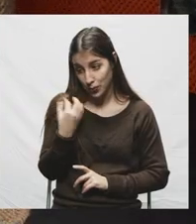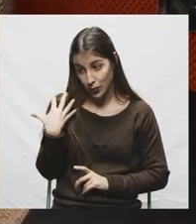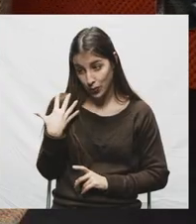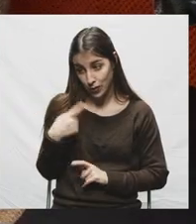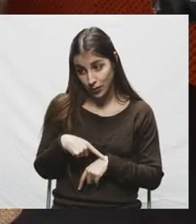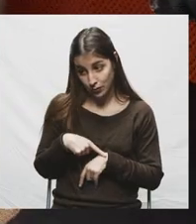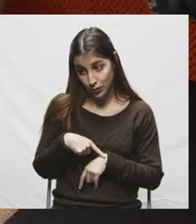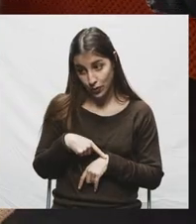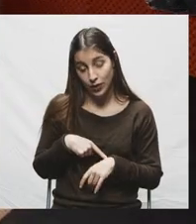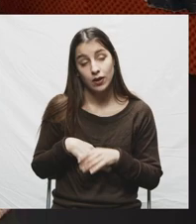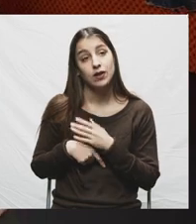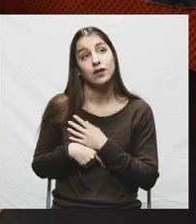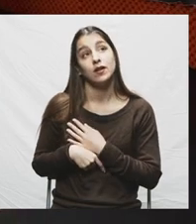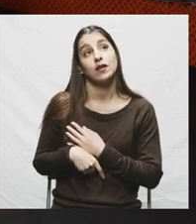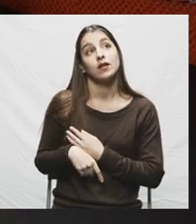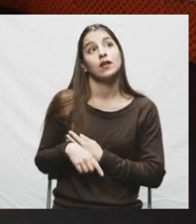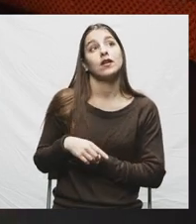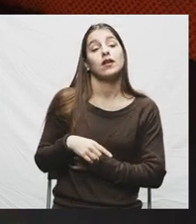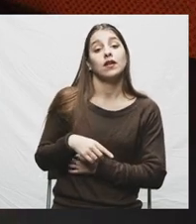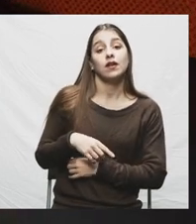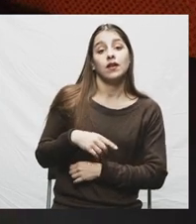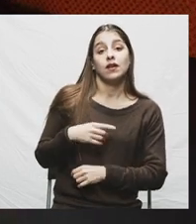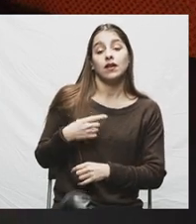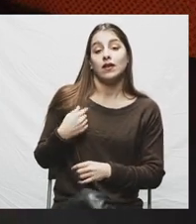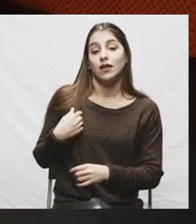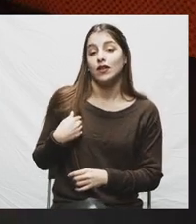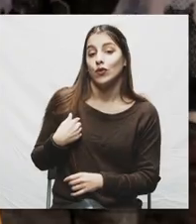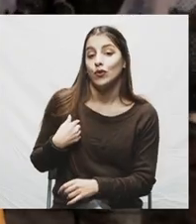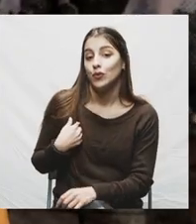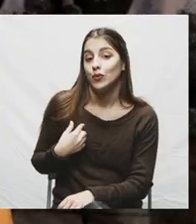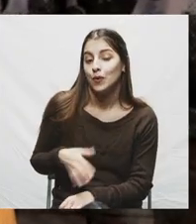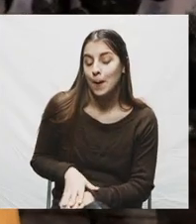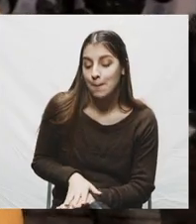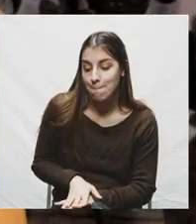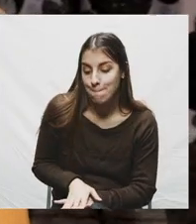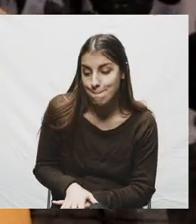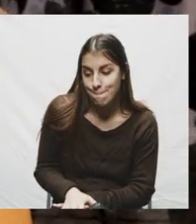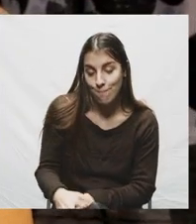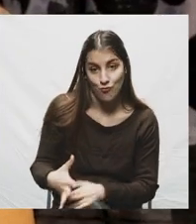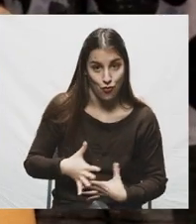Listen, I, not so long ago... there’s this return of vinyl records. Indeed.